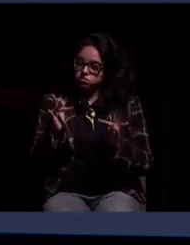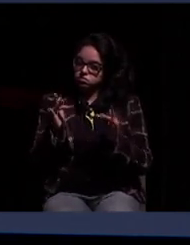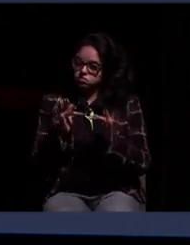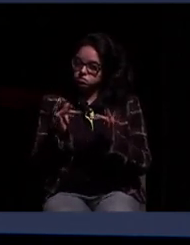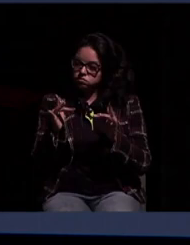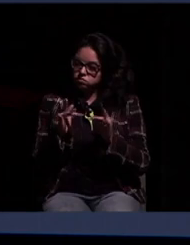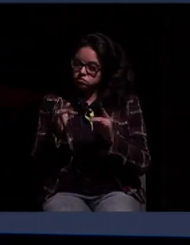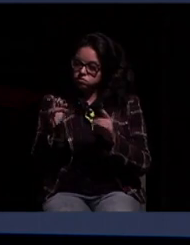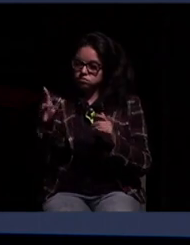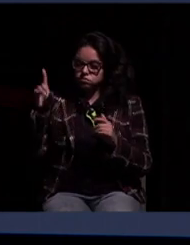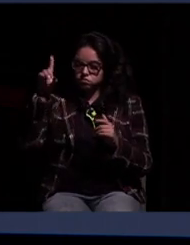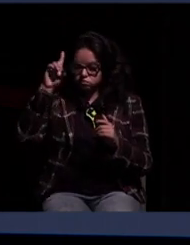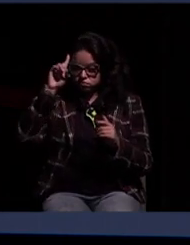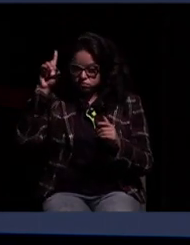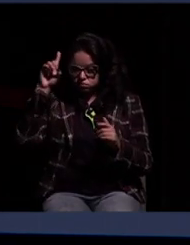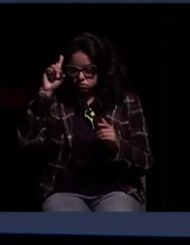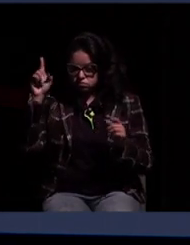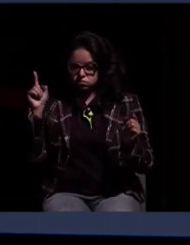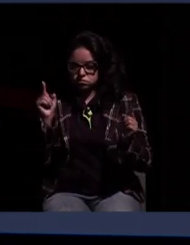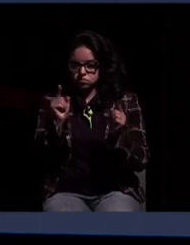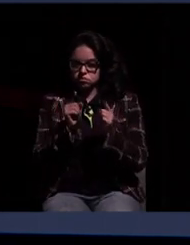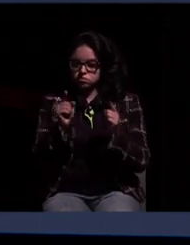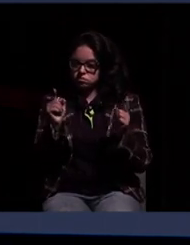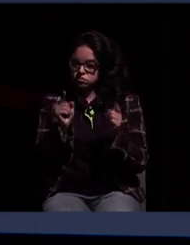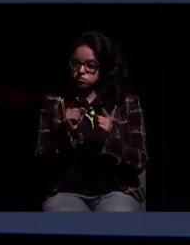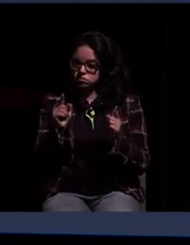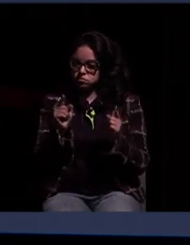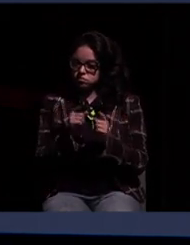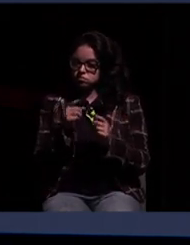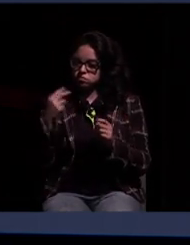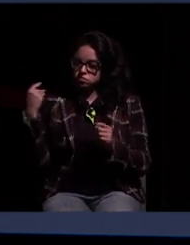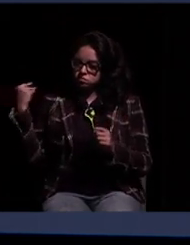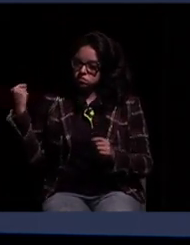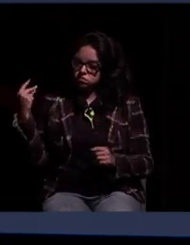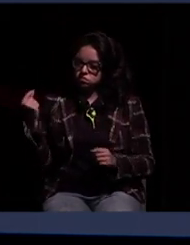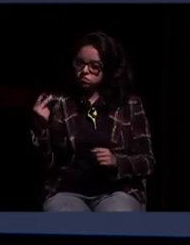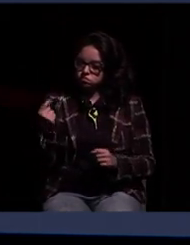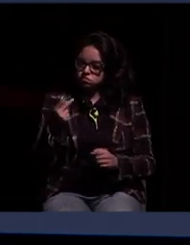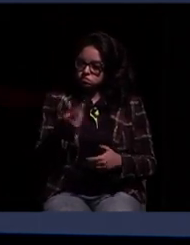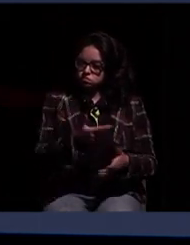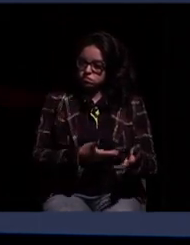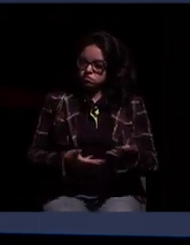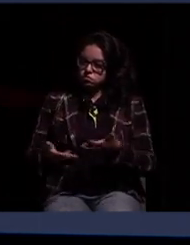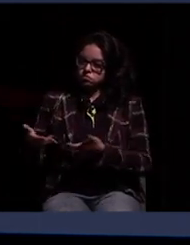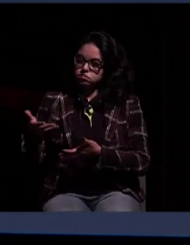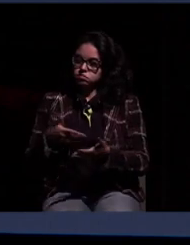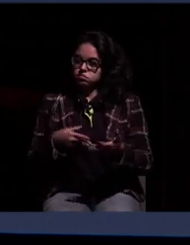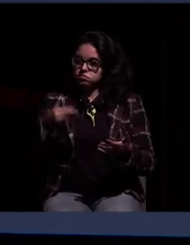and share experiences for a long time.